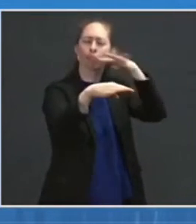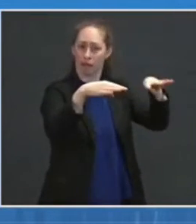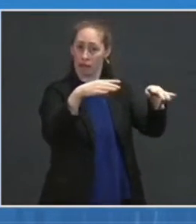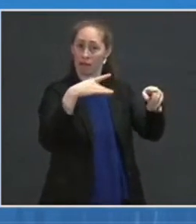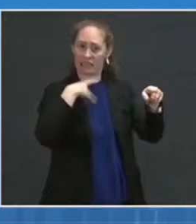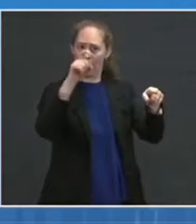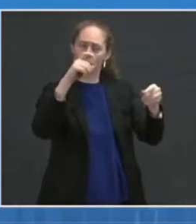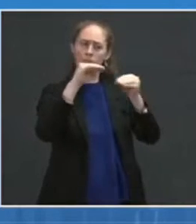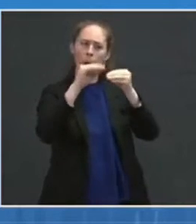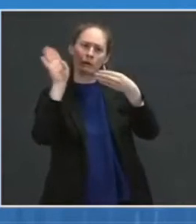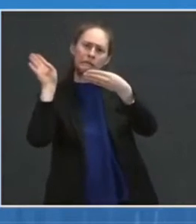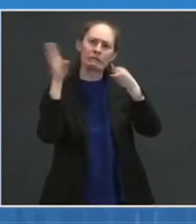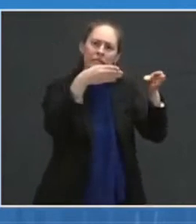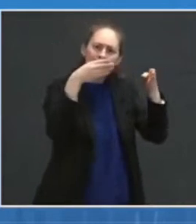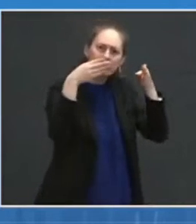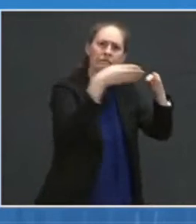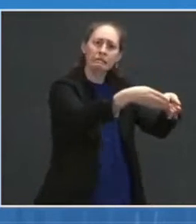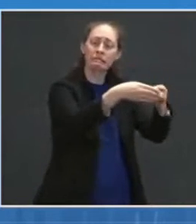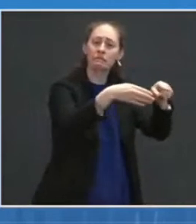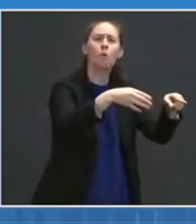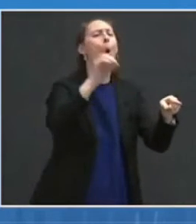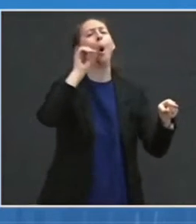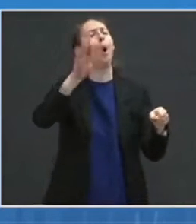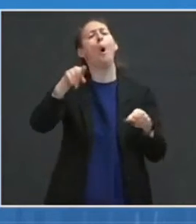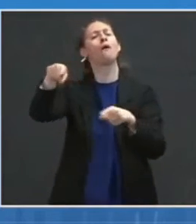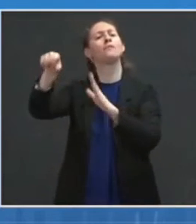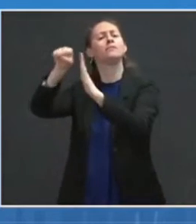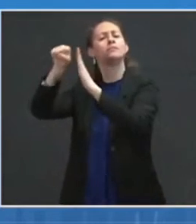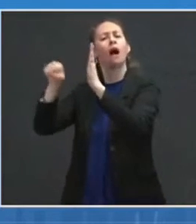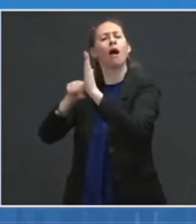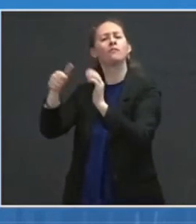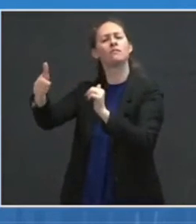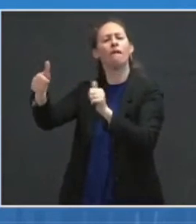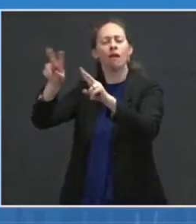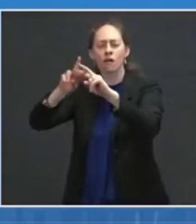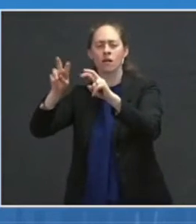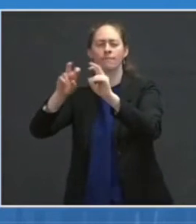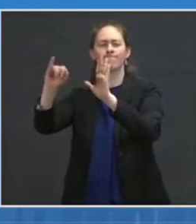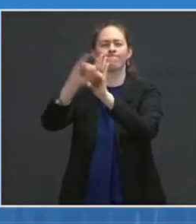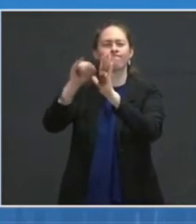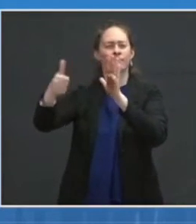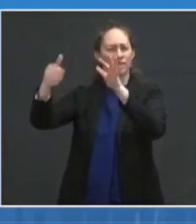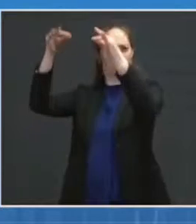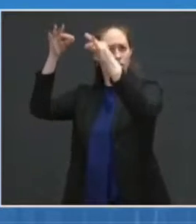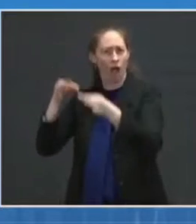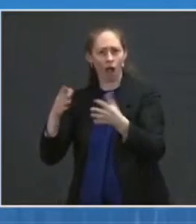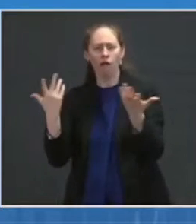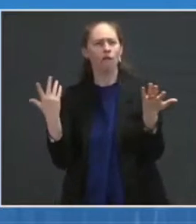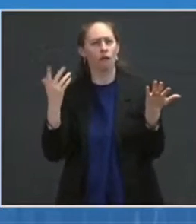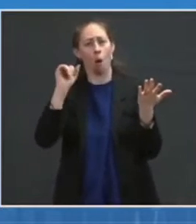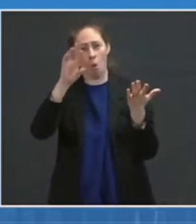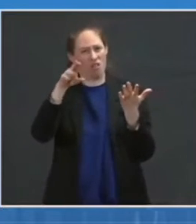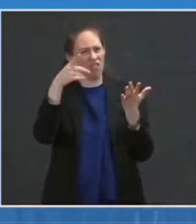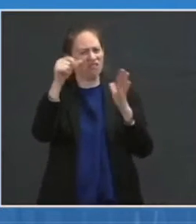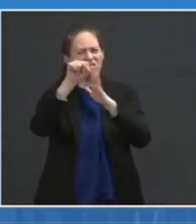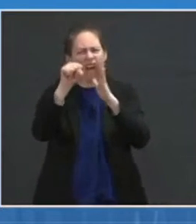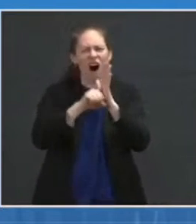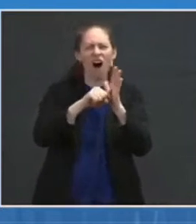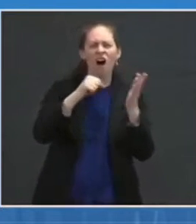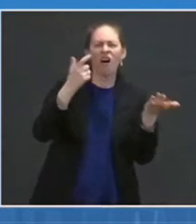COMMUNITIES AND WE WANT TO DO A SITE HERE. HAS THERE BEEN AN OVERALL 50 STATE ASSESSMENT OF HOW THEY